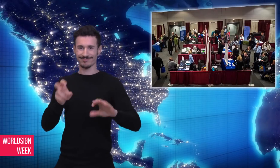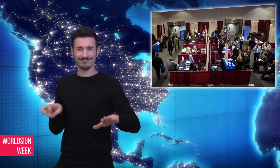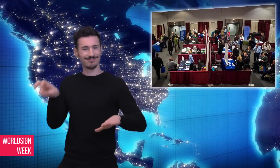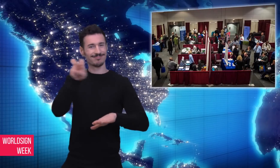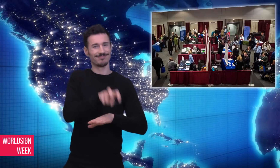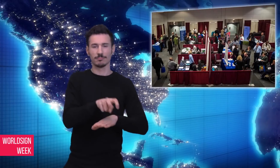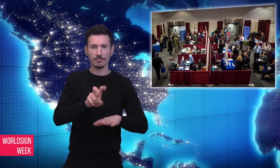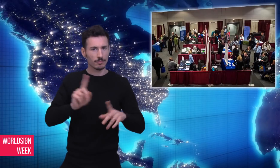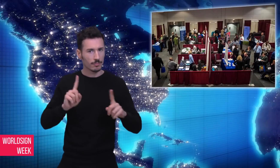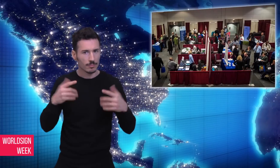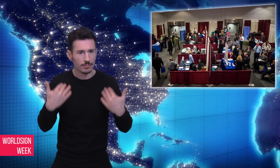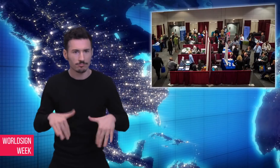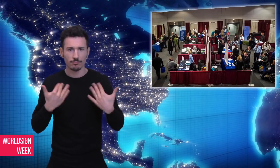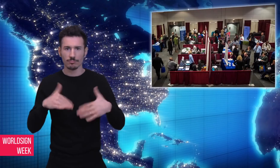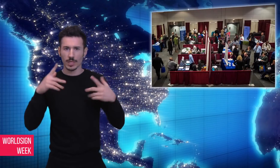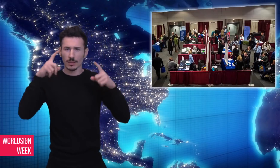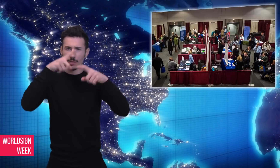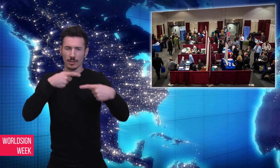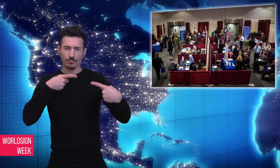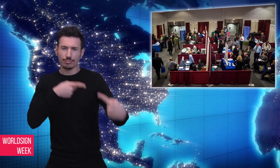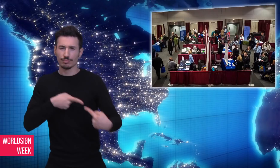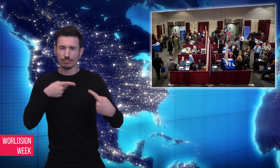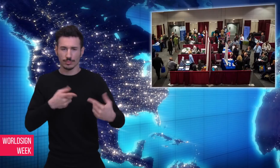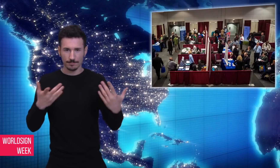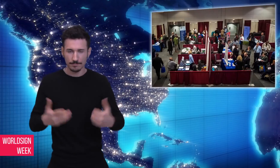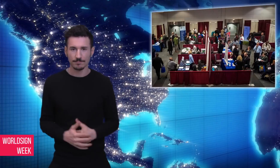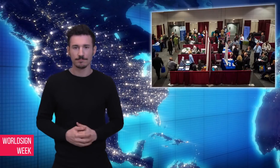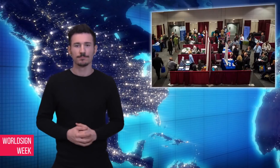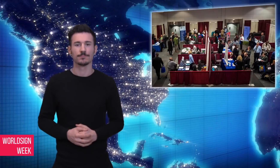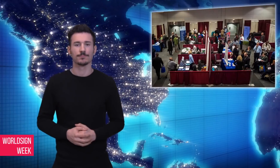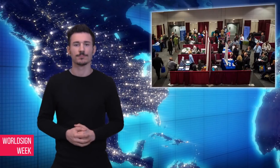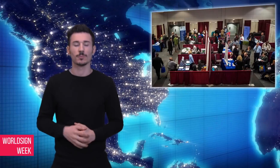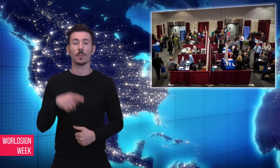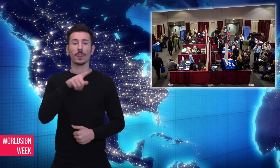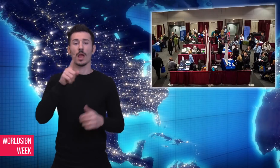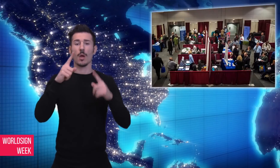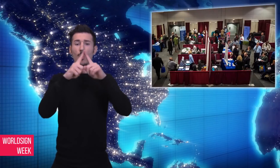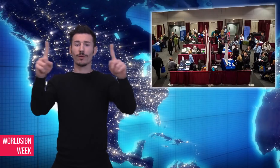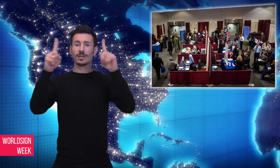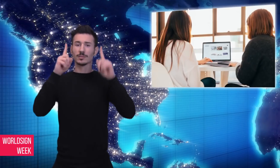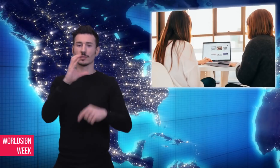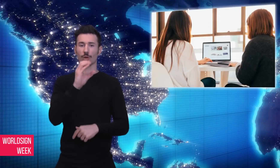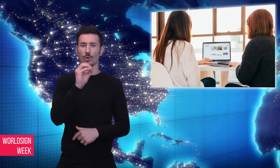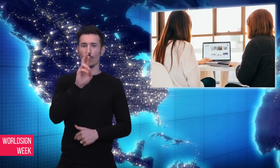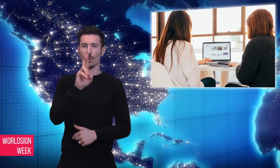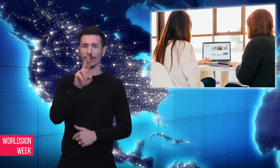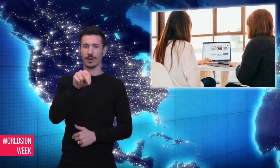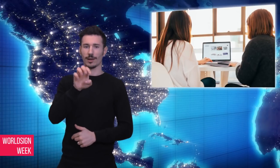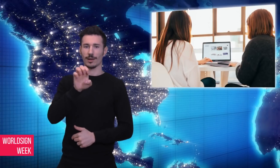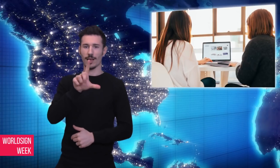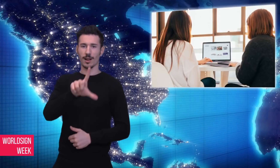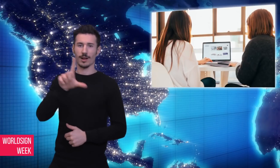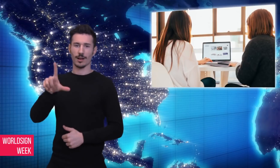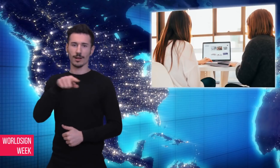their fields of study. A report by Cornell University states